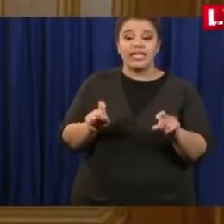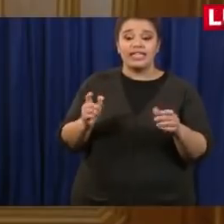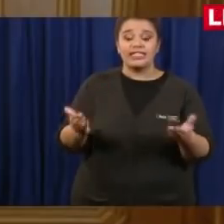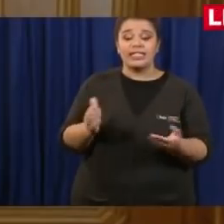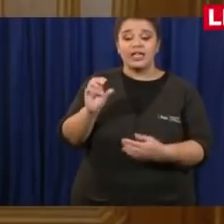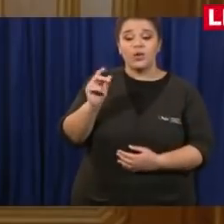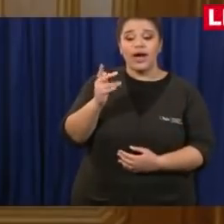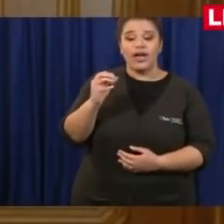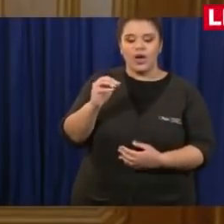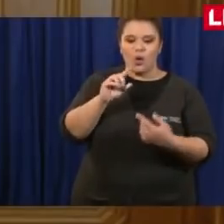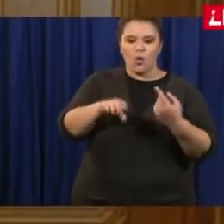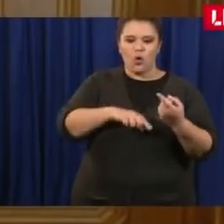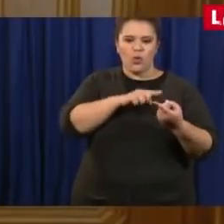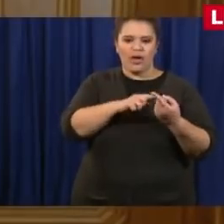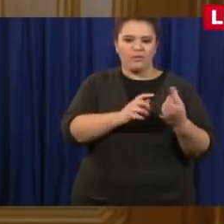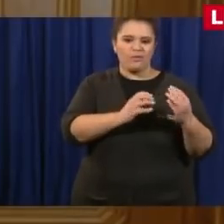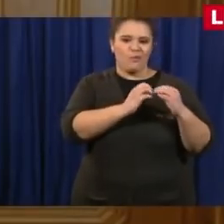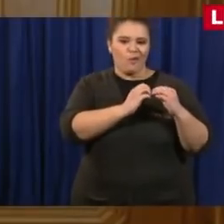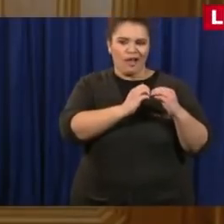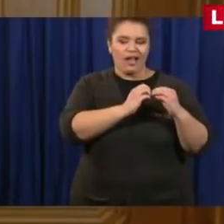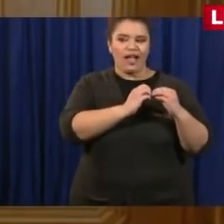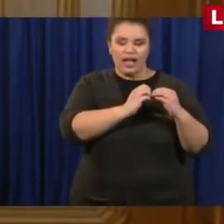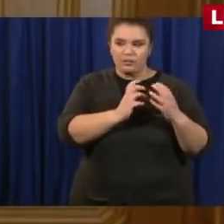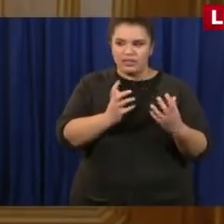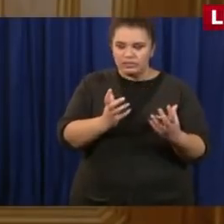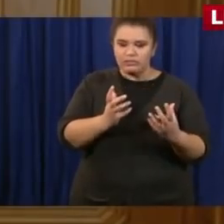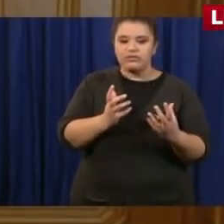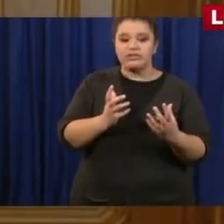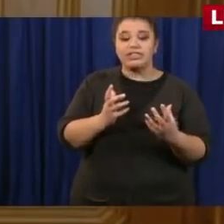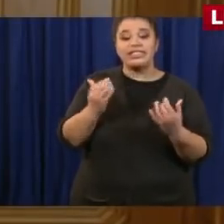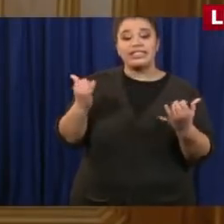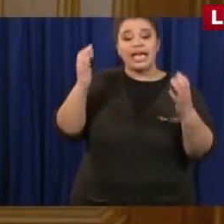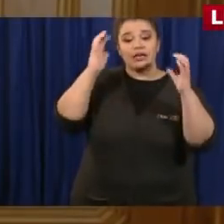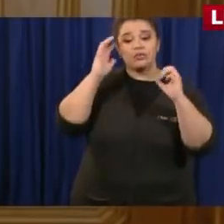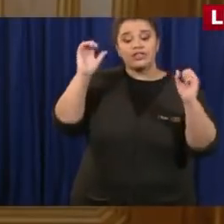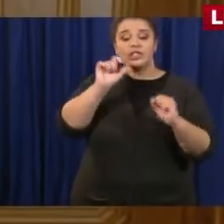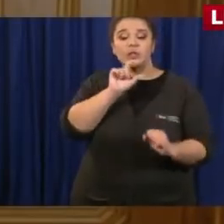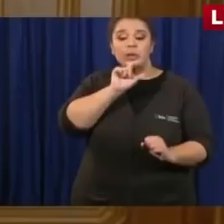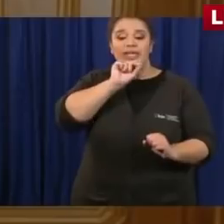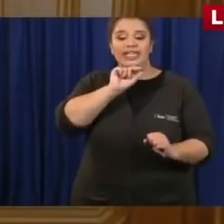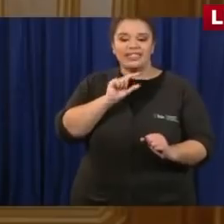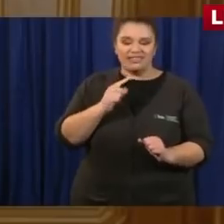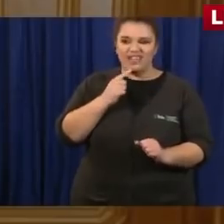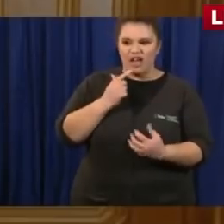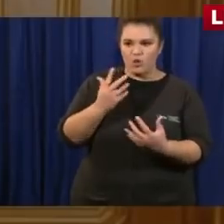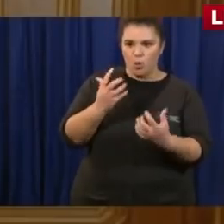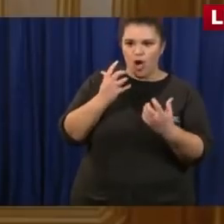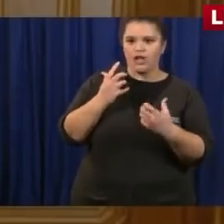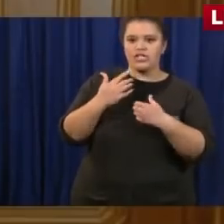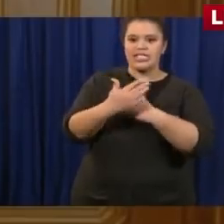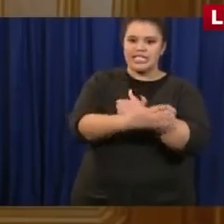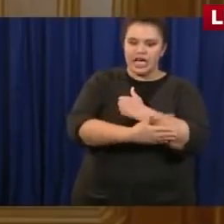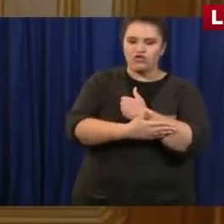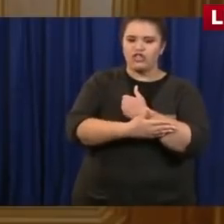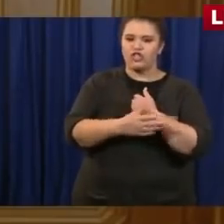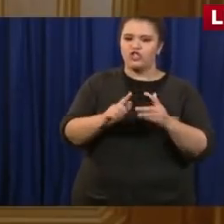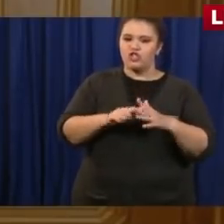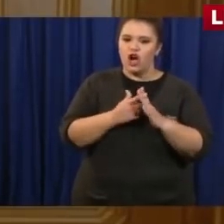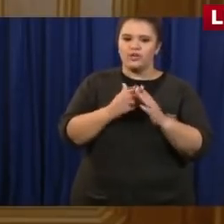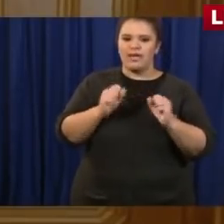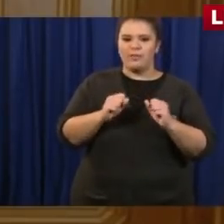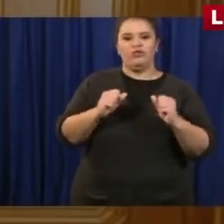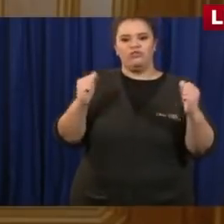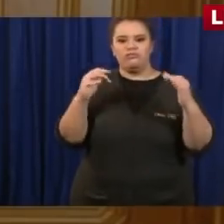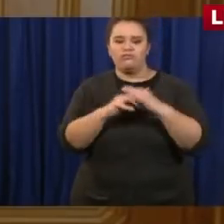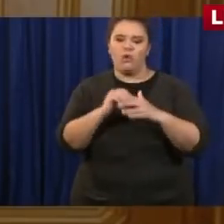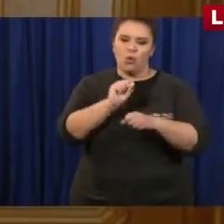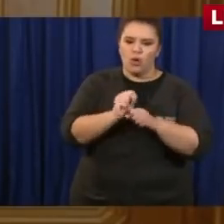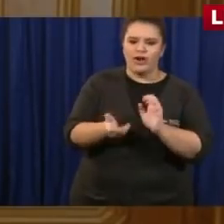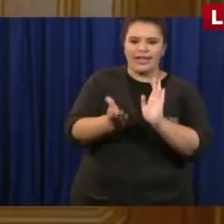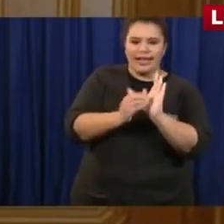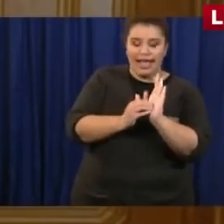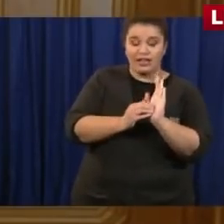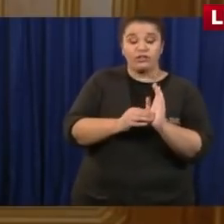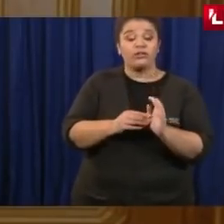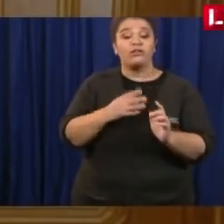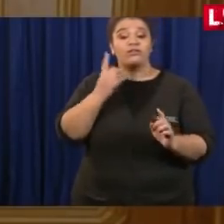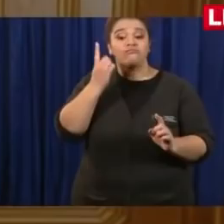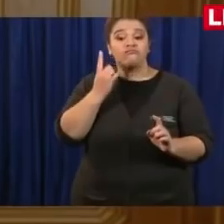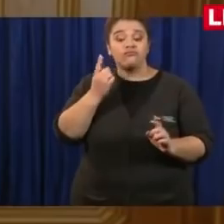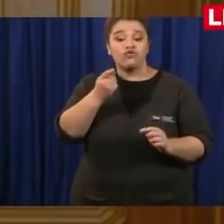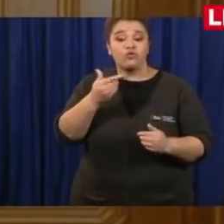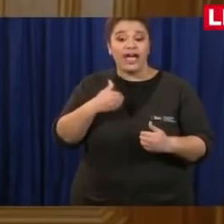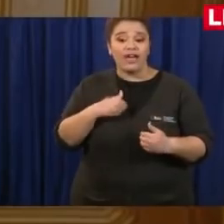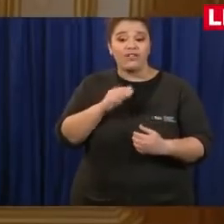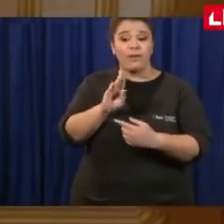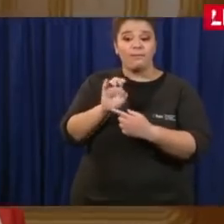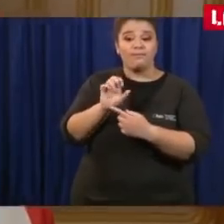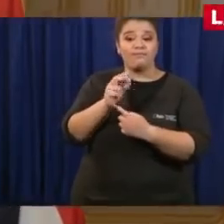HOW SOON COULD WE SEE MORE TESTING IN OHIO TO SEE WHERE THE VIRUS IS, TO EASE RESTRICTIONS WITH THE PRESIDENT INDICATING ABOUT WANTING THE COUNTRY TO OPEN UP SOONER RATHER THAN